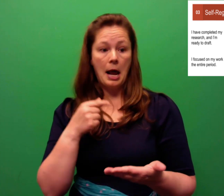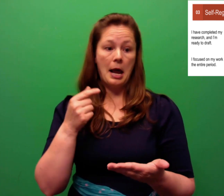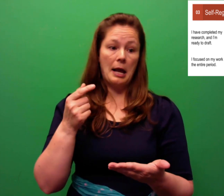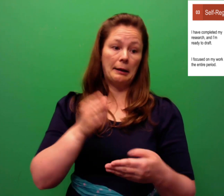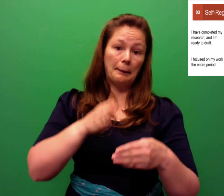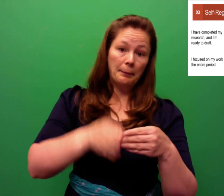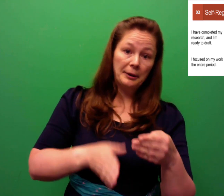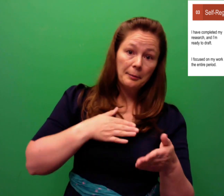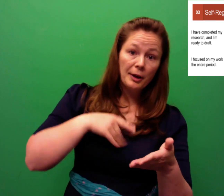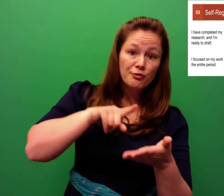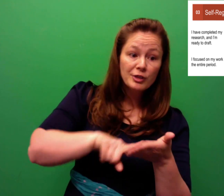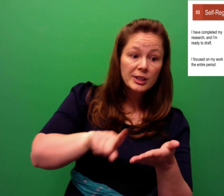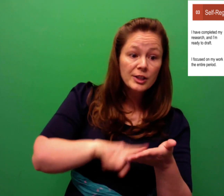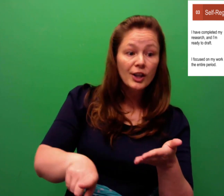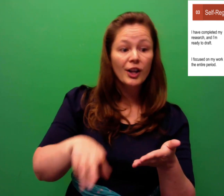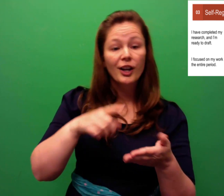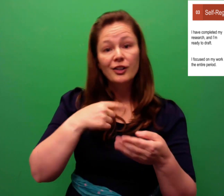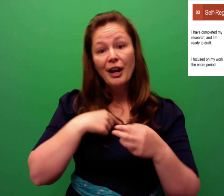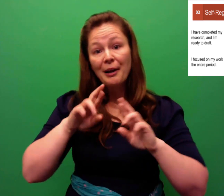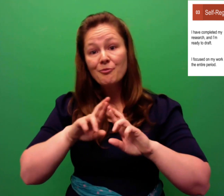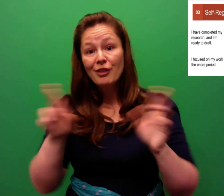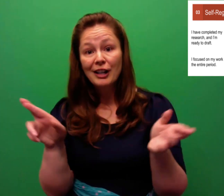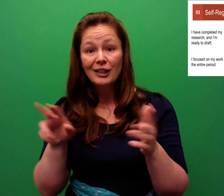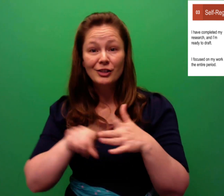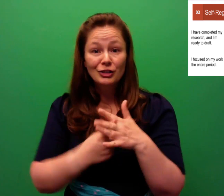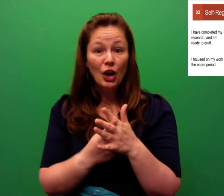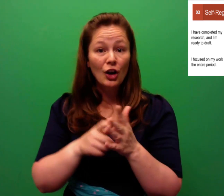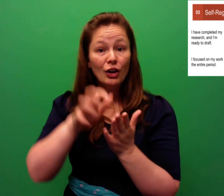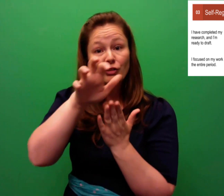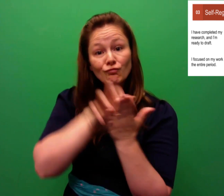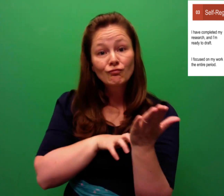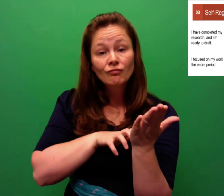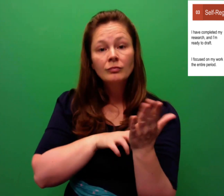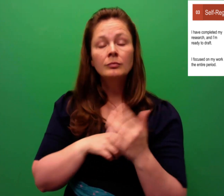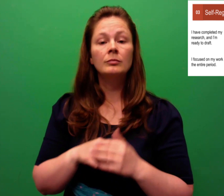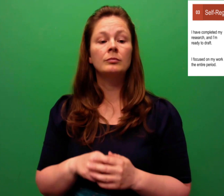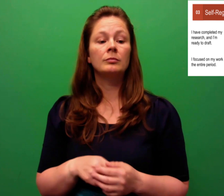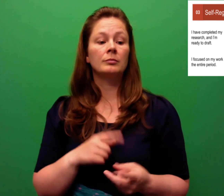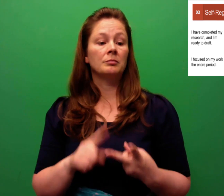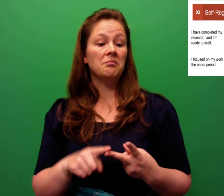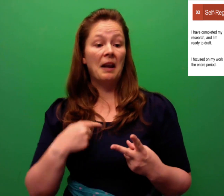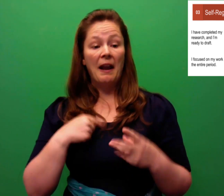effort they have sustained. For example I completed my research and I'm ready to